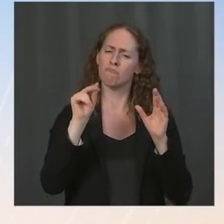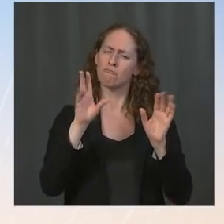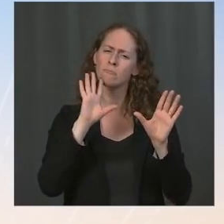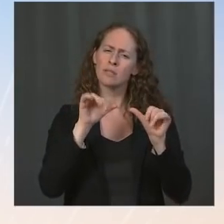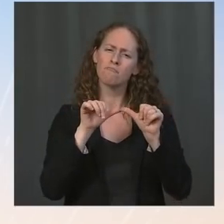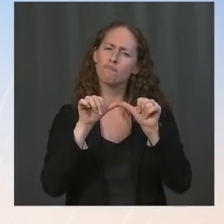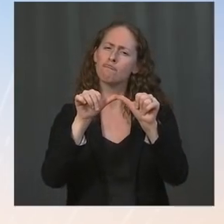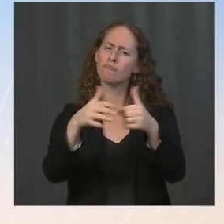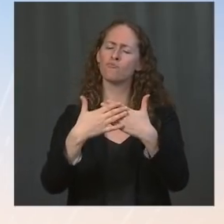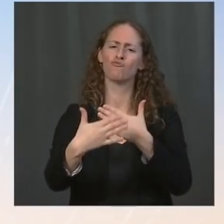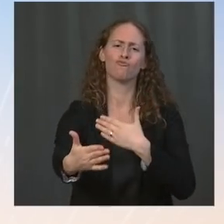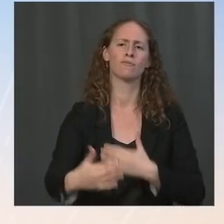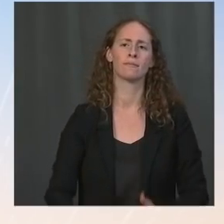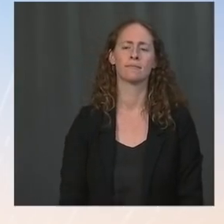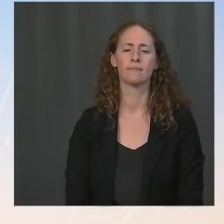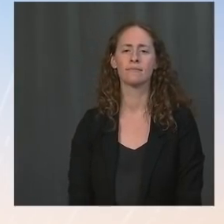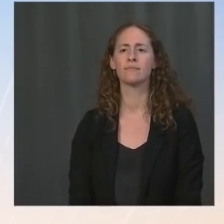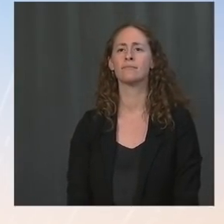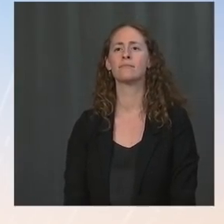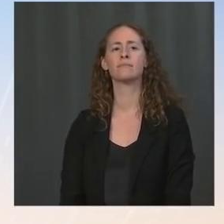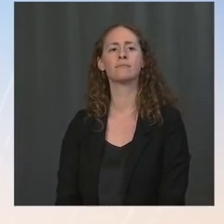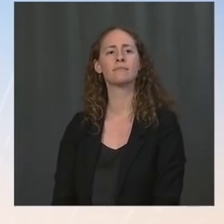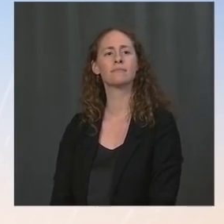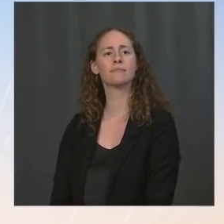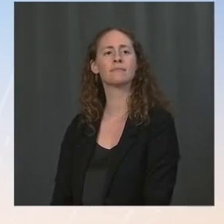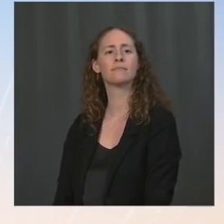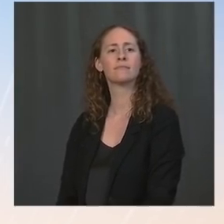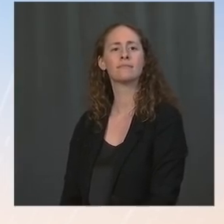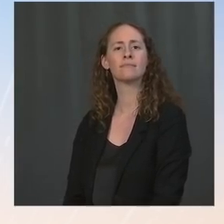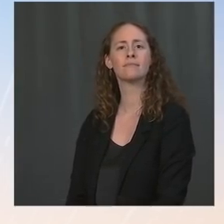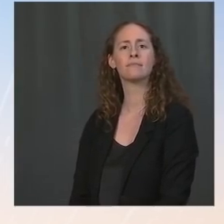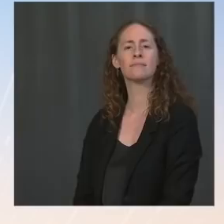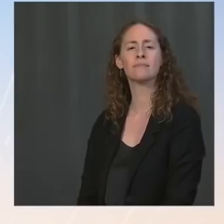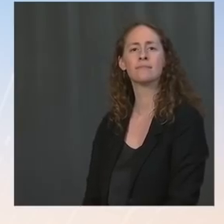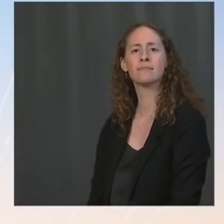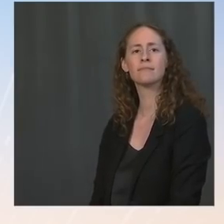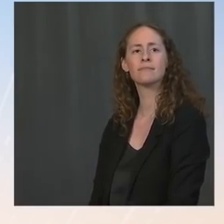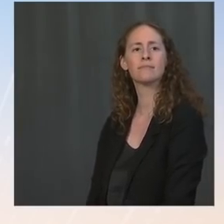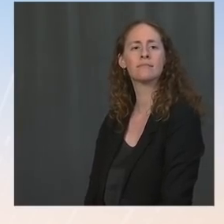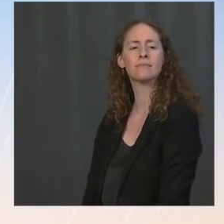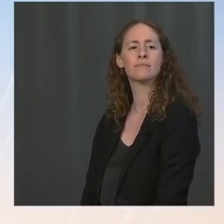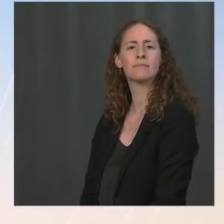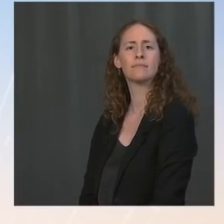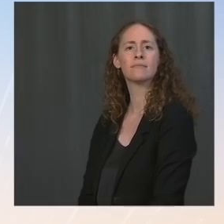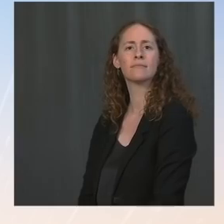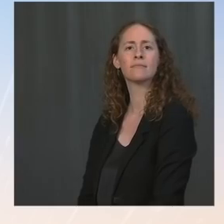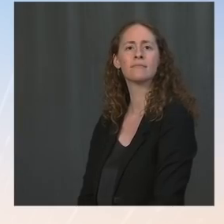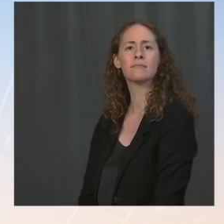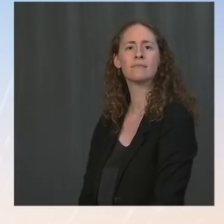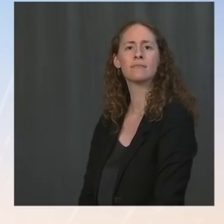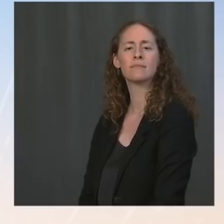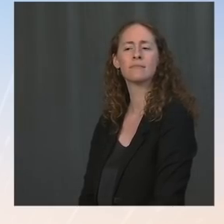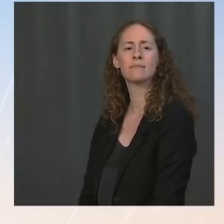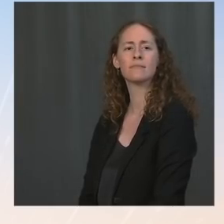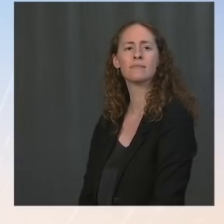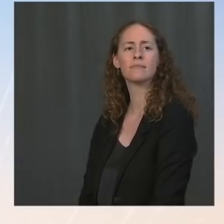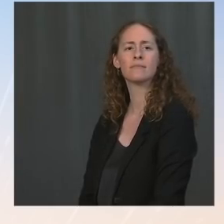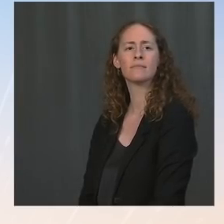that he's the fourth President to deal with Afghanistan. He made a point in his April speech to say he'd called President Bush. I'm wondering, has he been in touch with President Bush, President Obama --